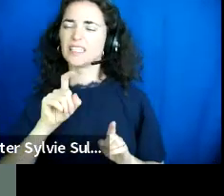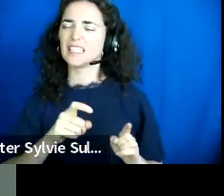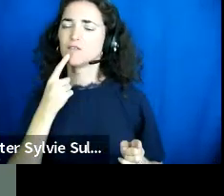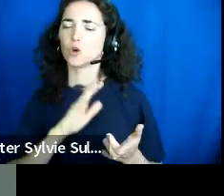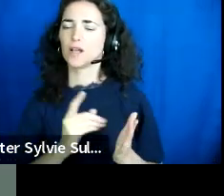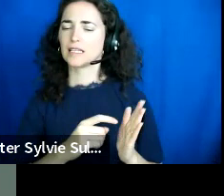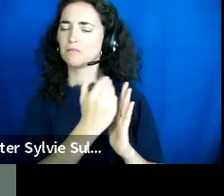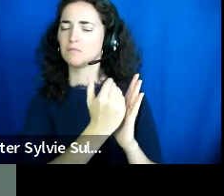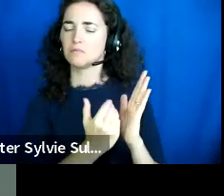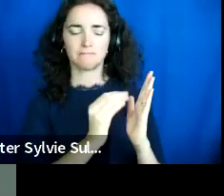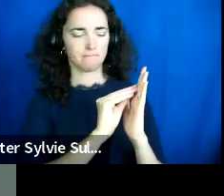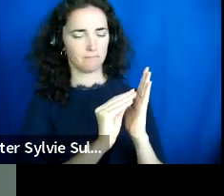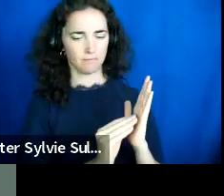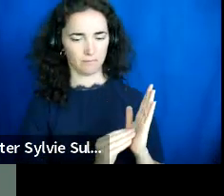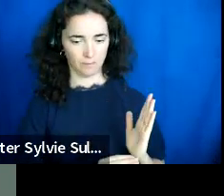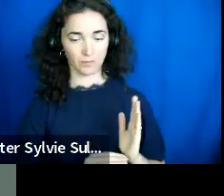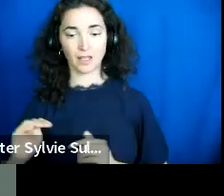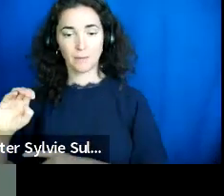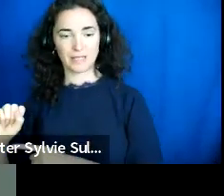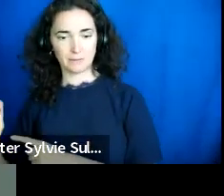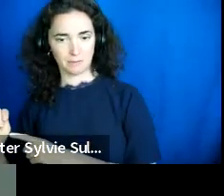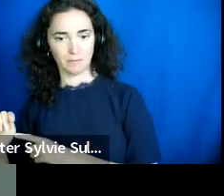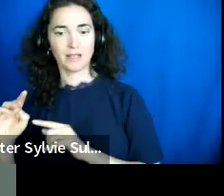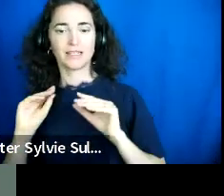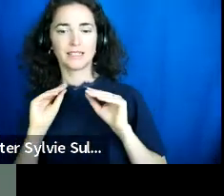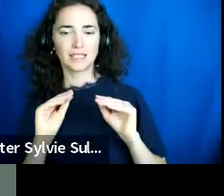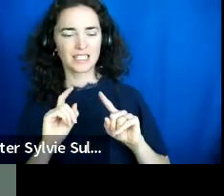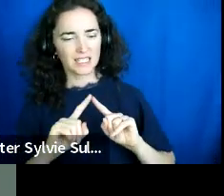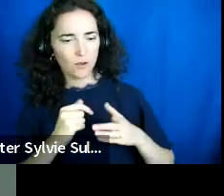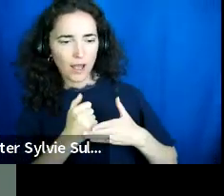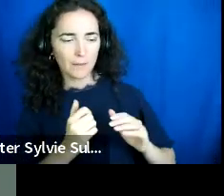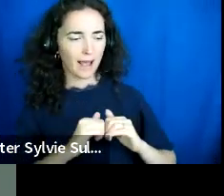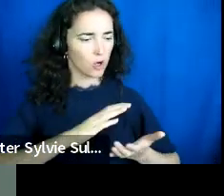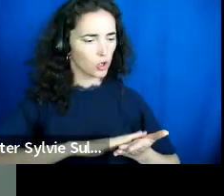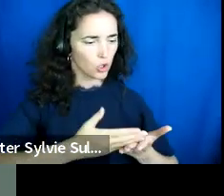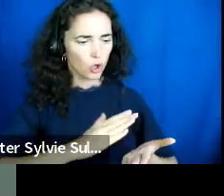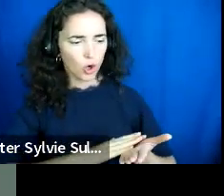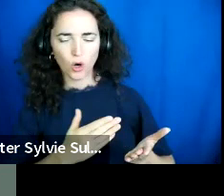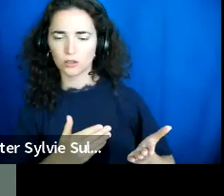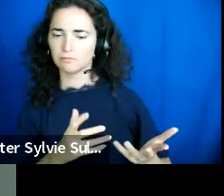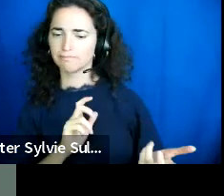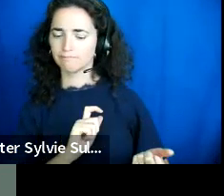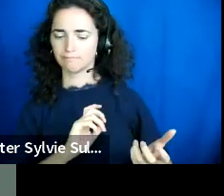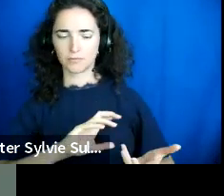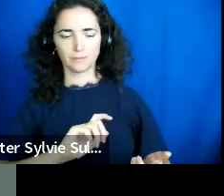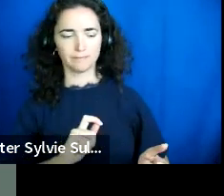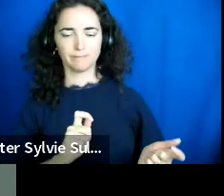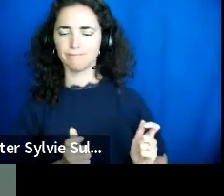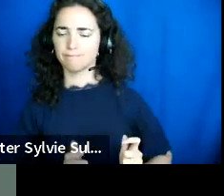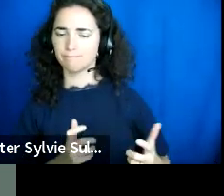Miss Manual explains to campers how to use different adaptive aids to assist with cooking their recipes.